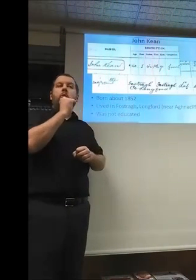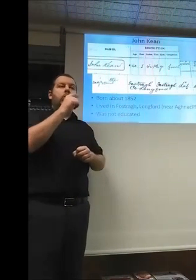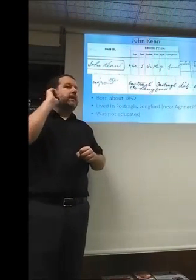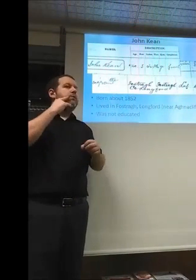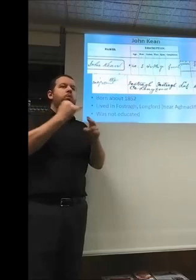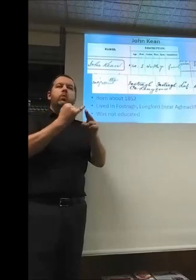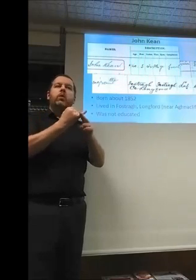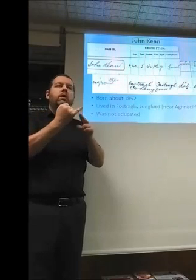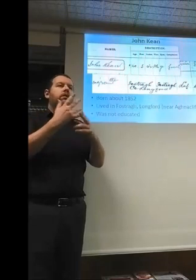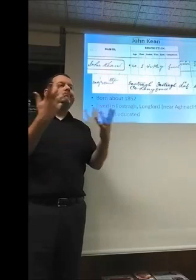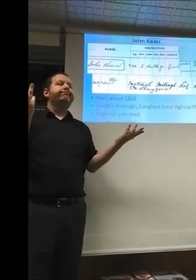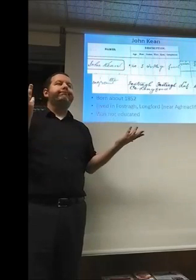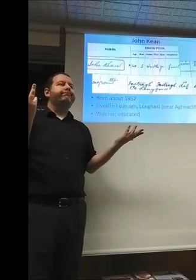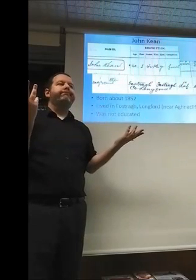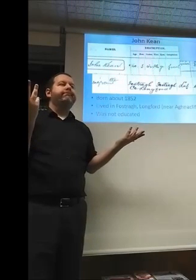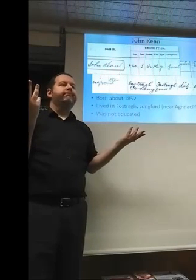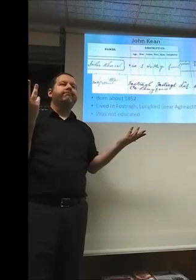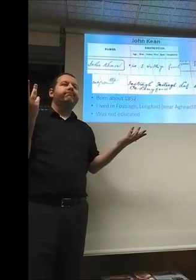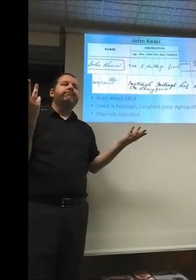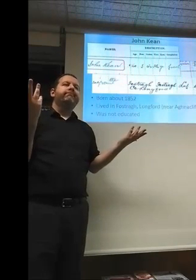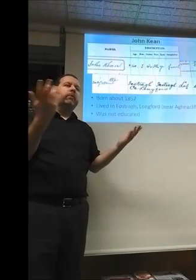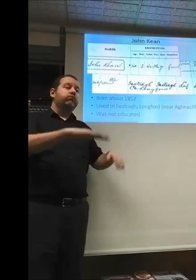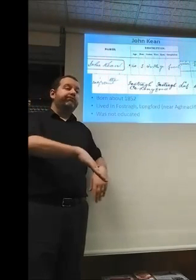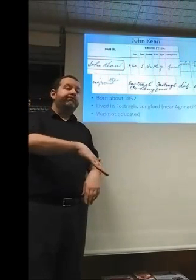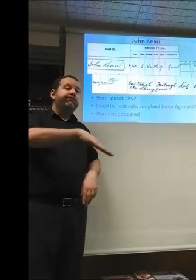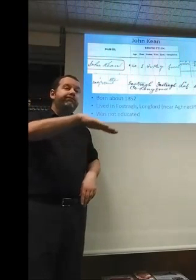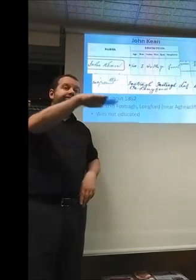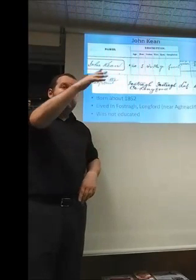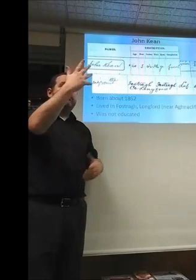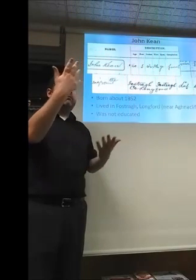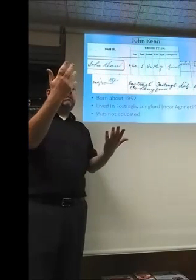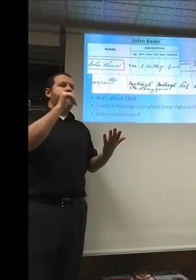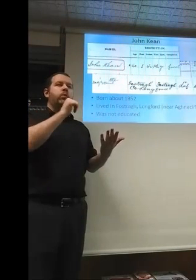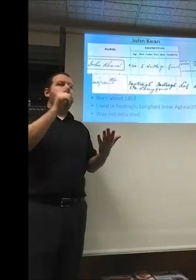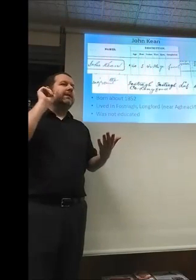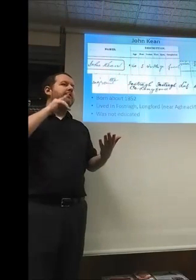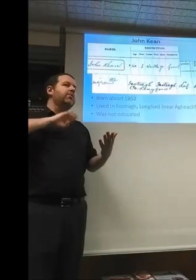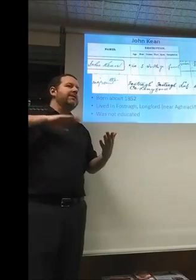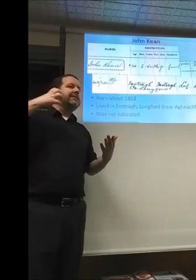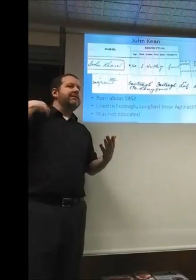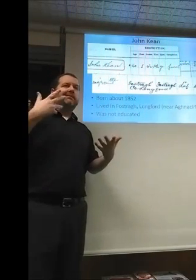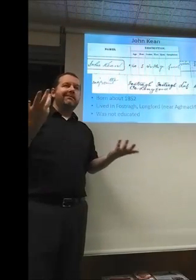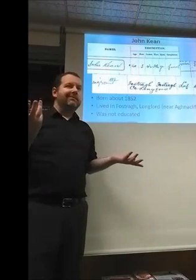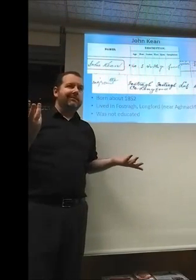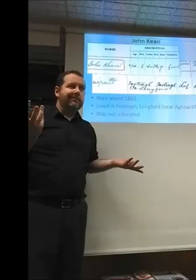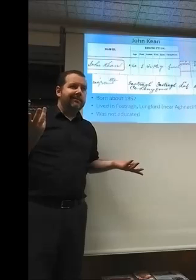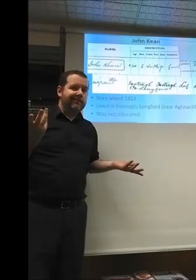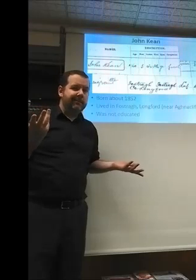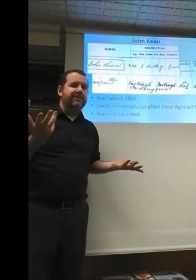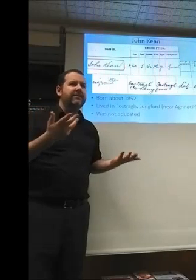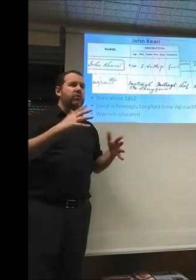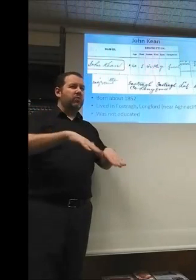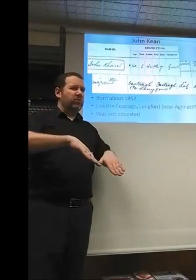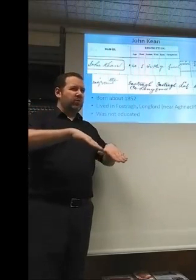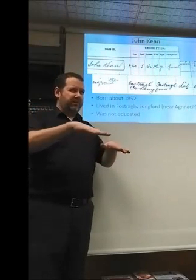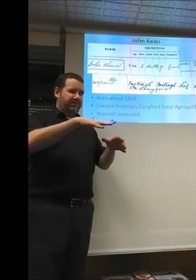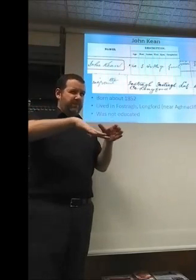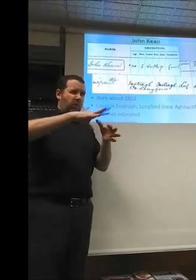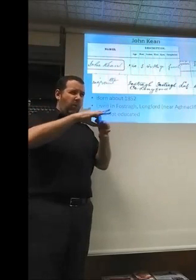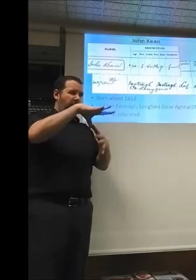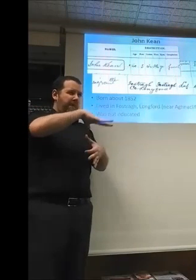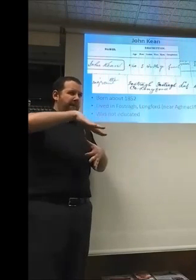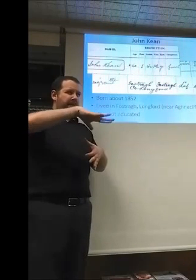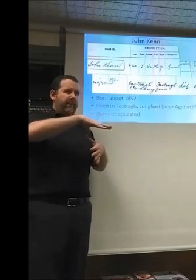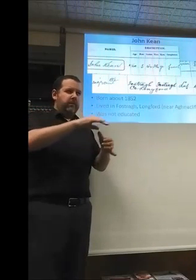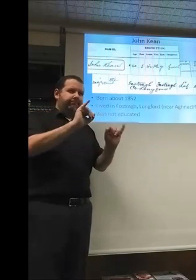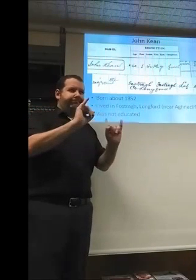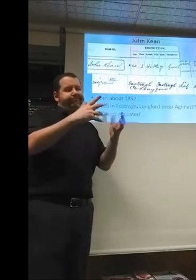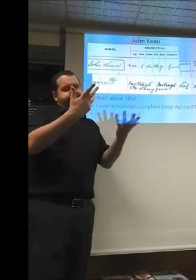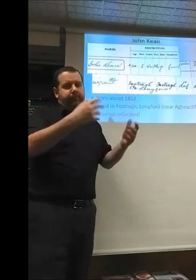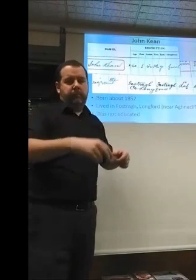he was completely illiterate and had no education whatsoever and he was eventually brought to